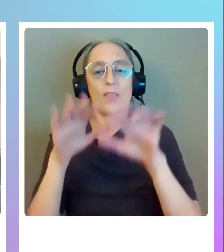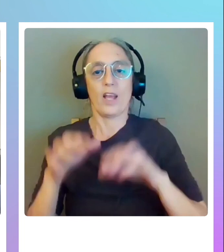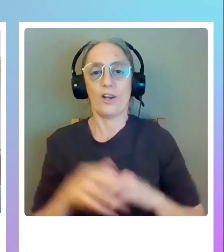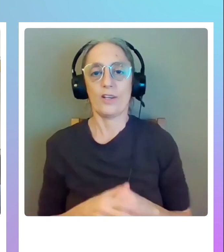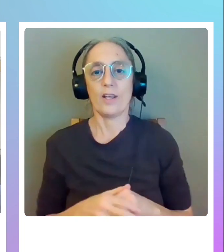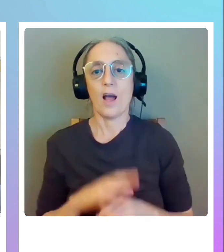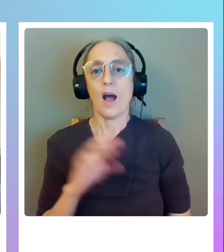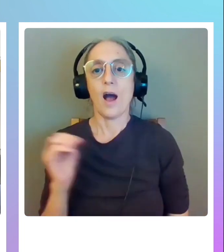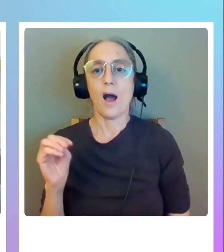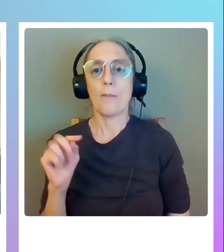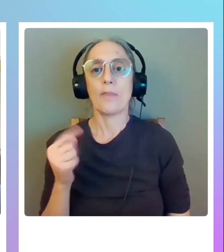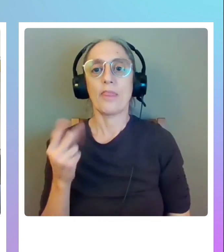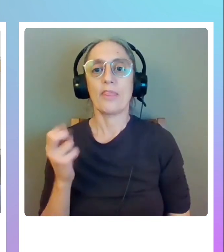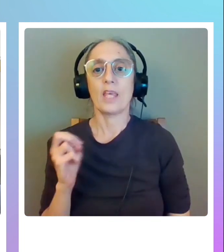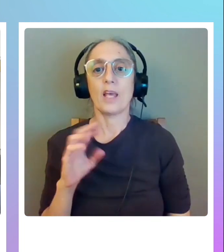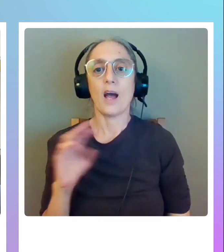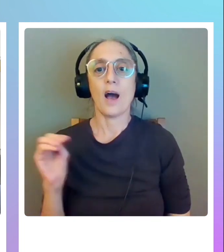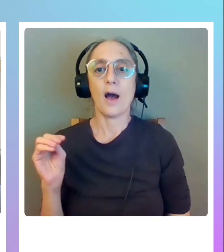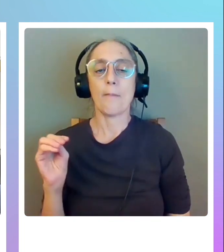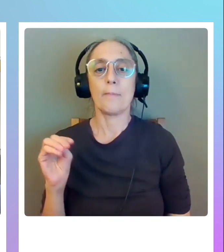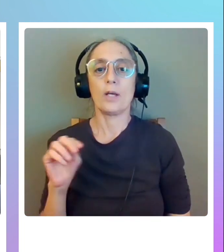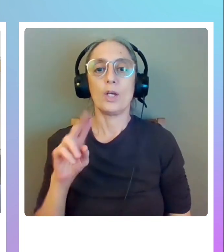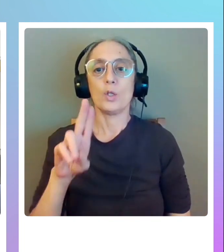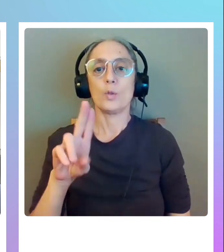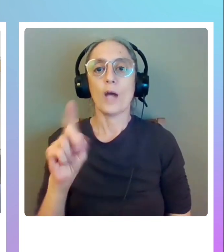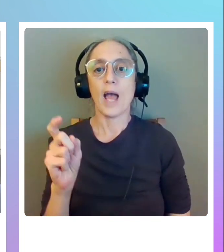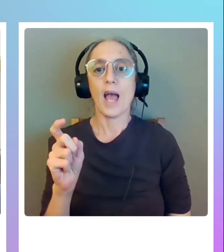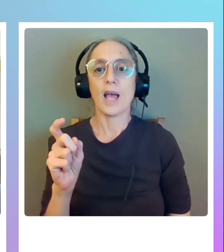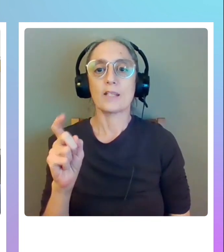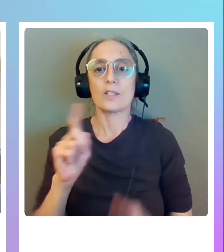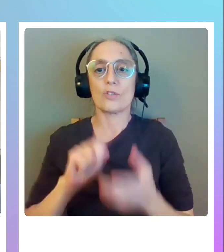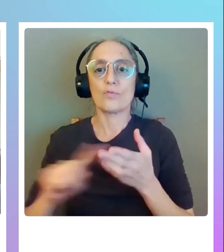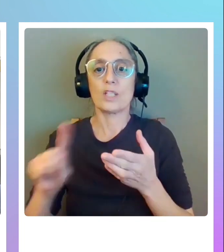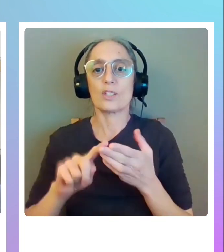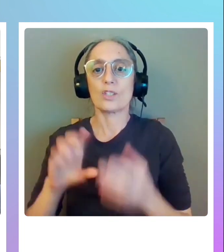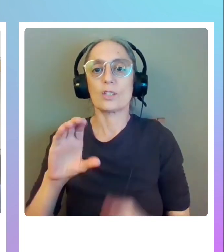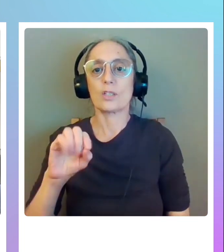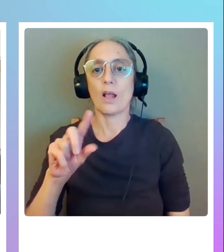The UX Research Collective has just done a conference